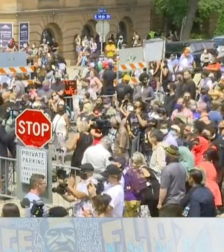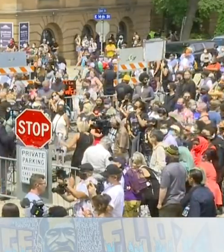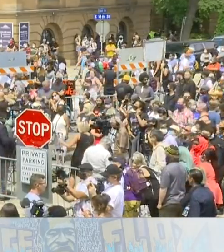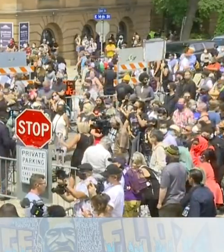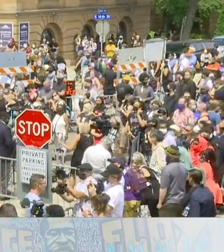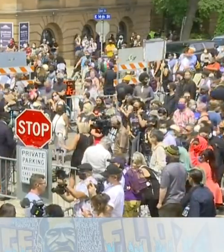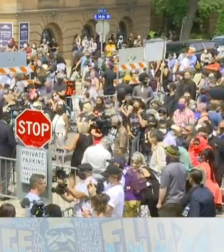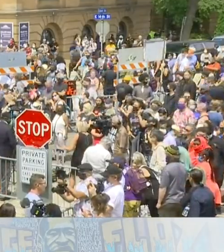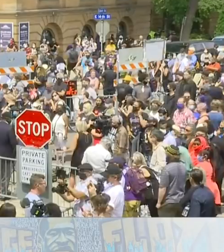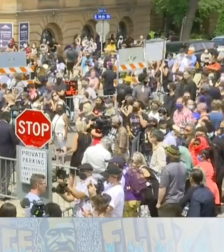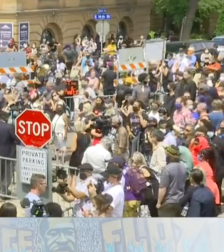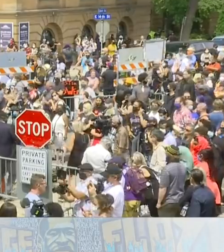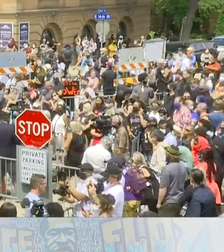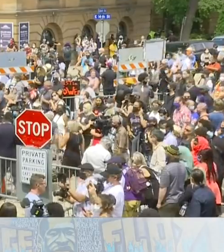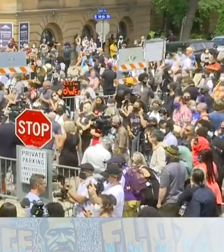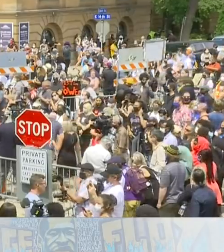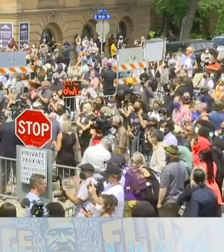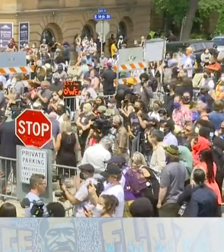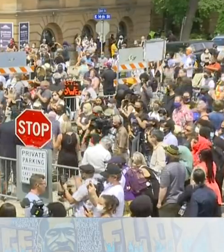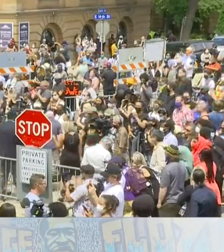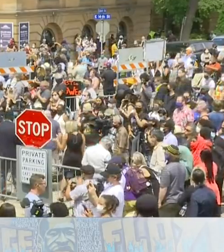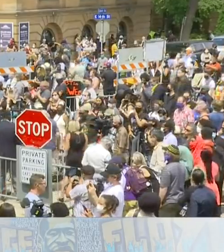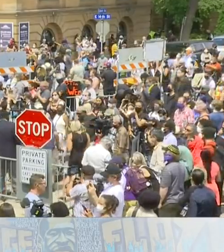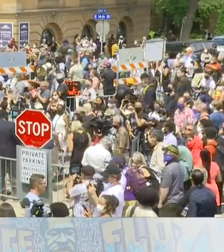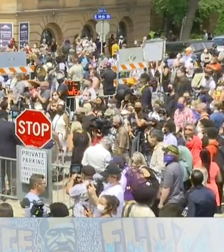SOON AS I GET HOME